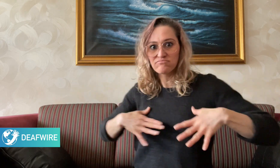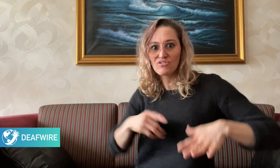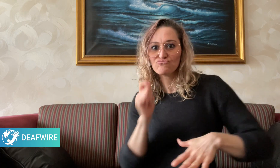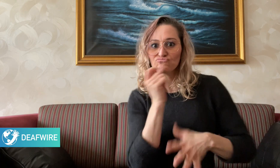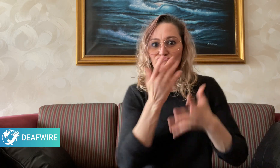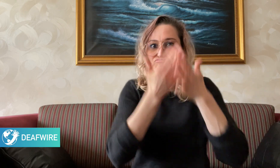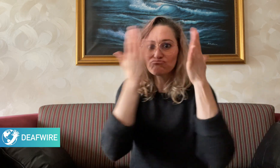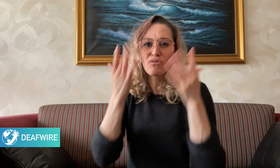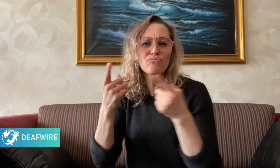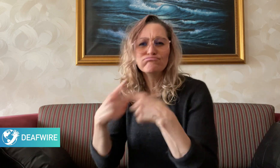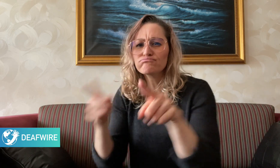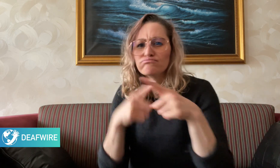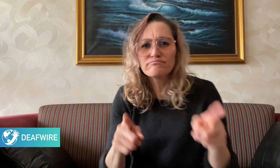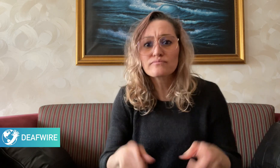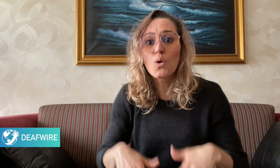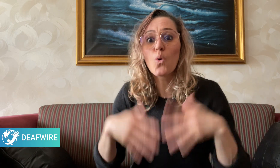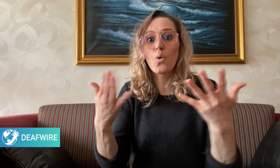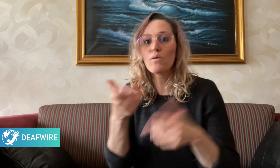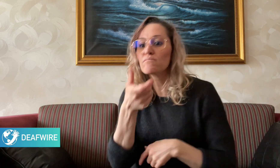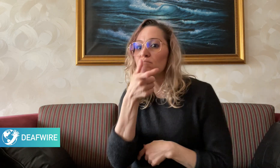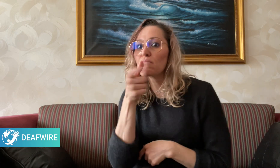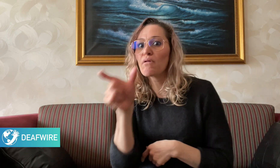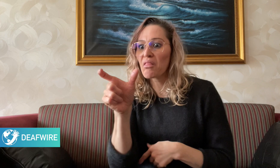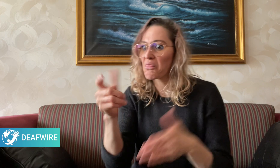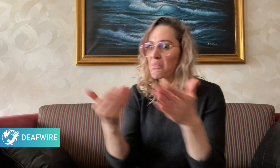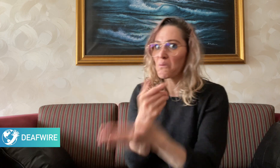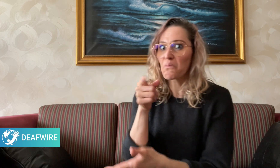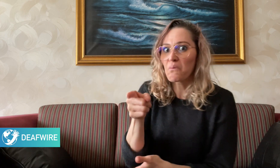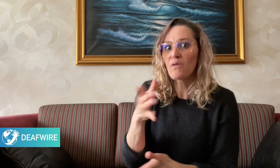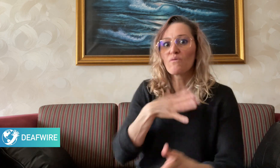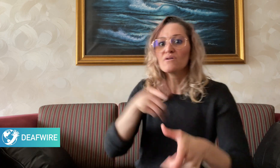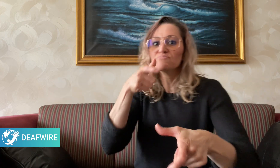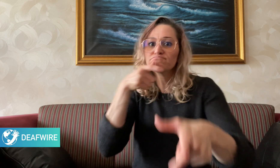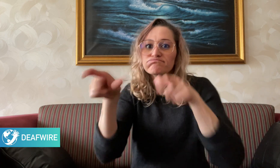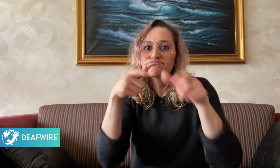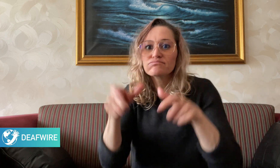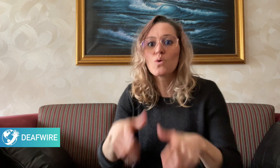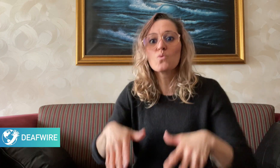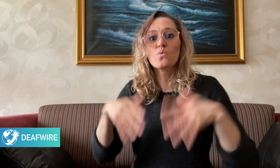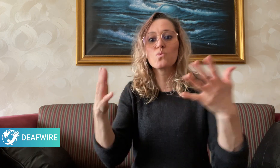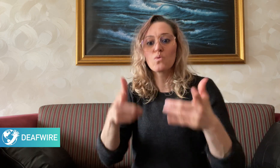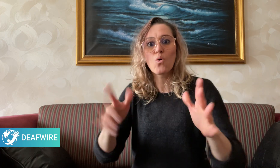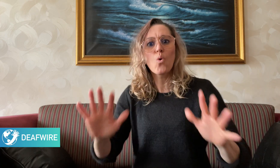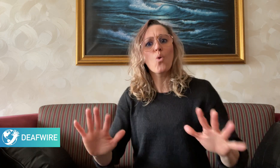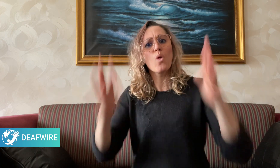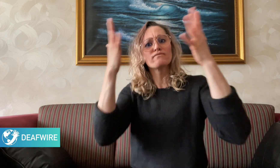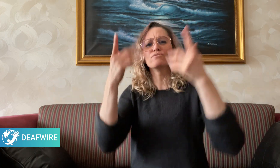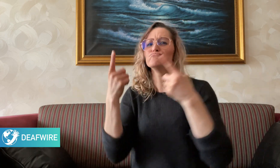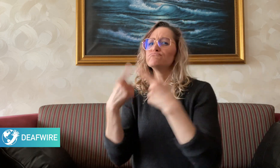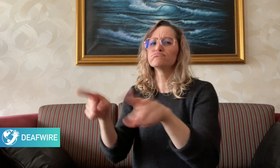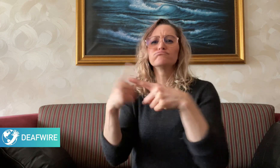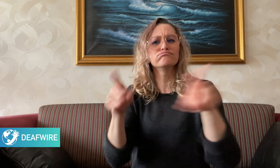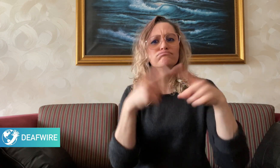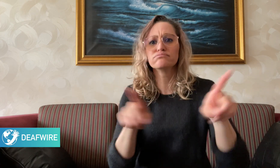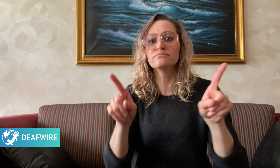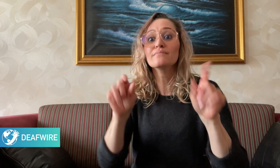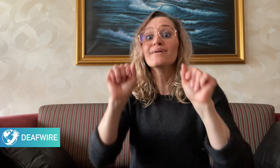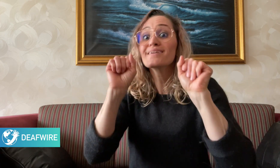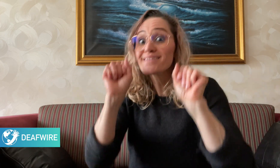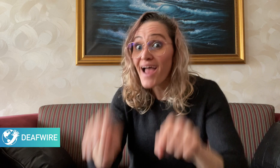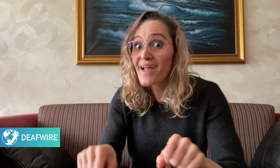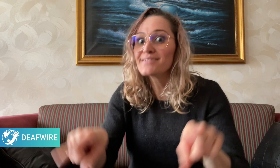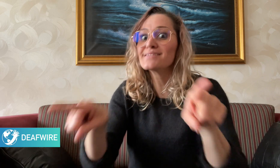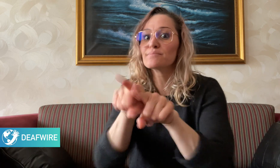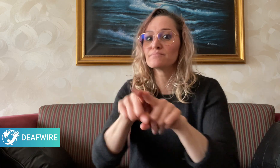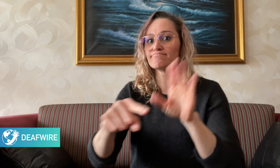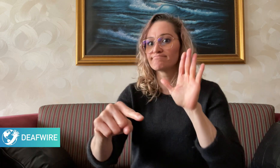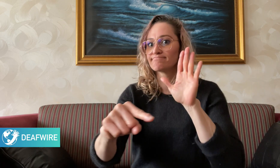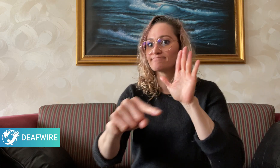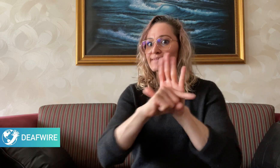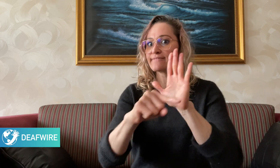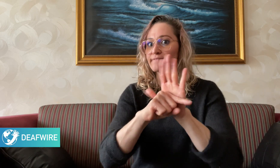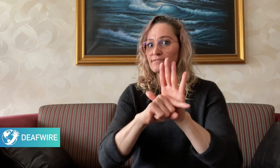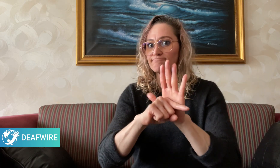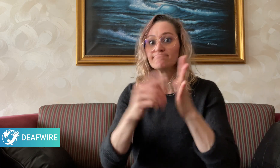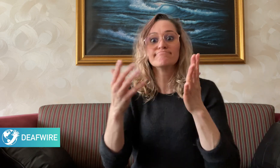It can also negatively impact how we feel about ourselves as